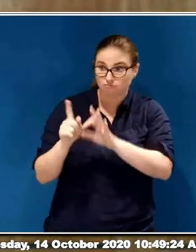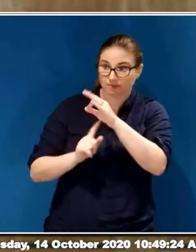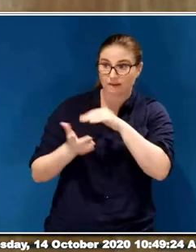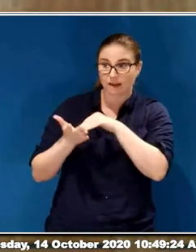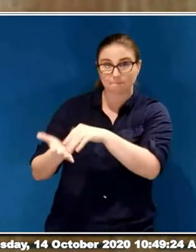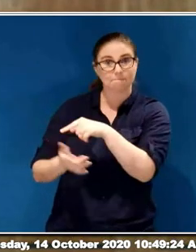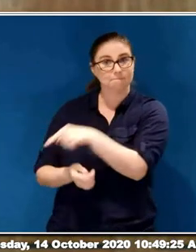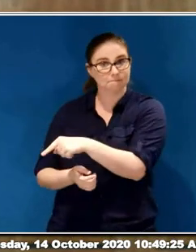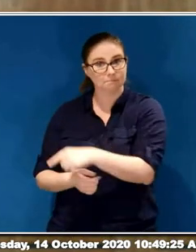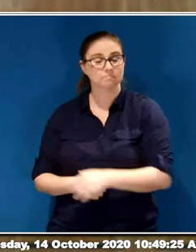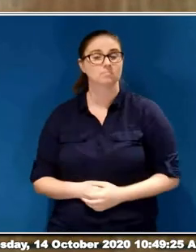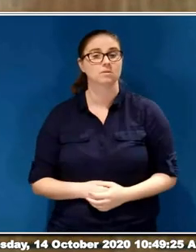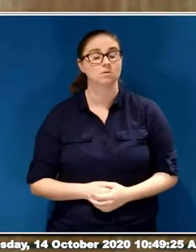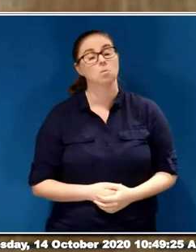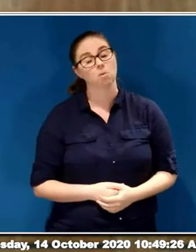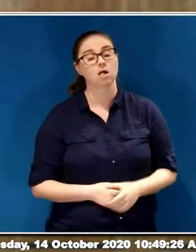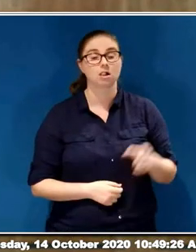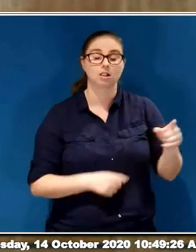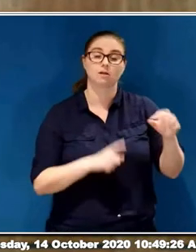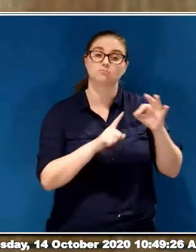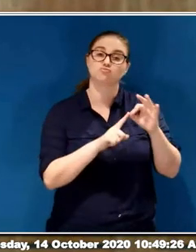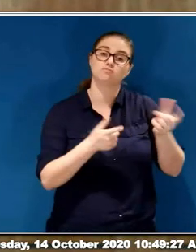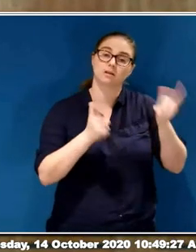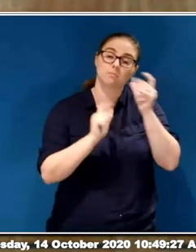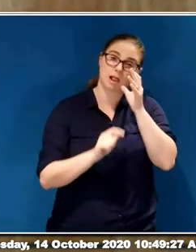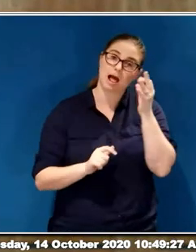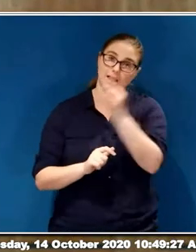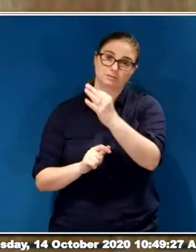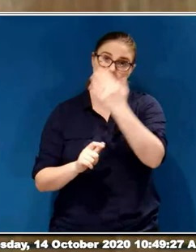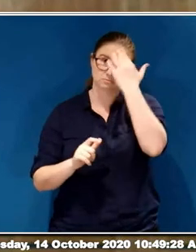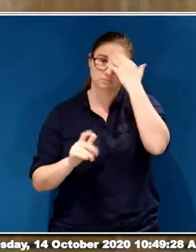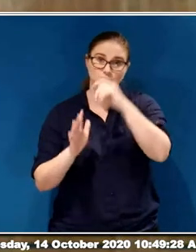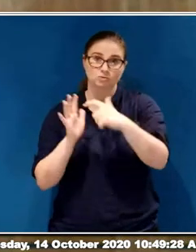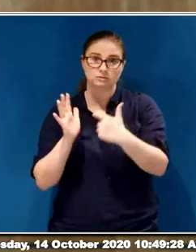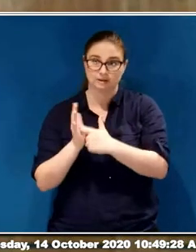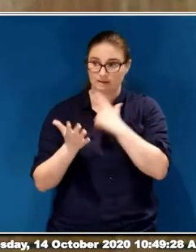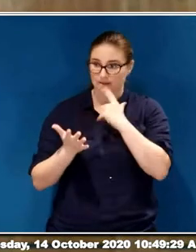to which the psychiatrist said that it's beyond Kobe's ability to be able